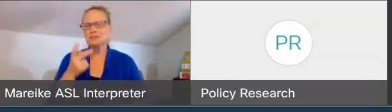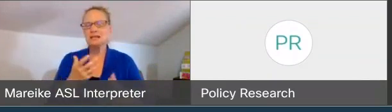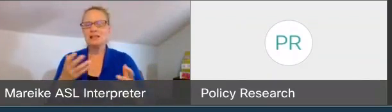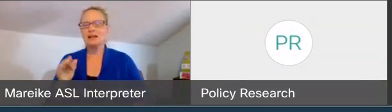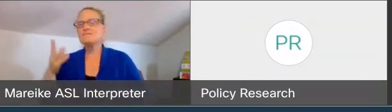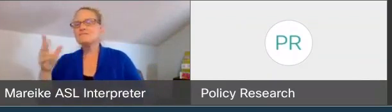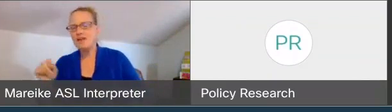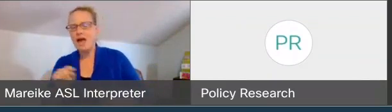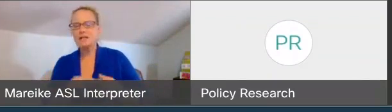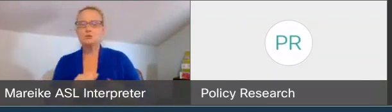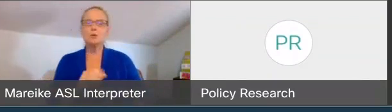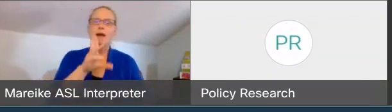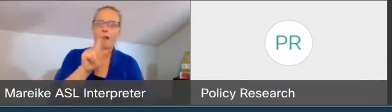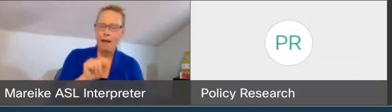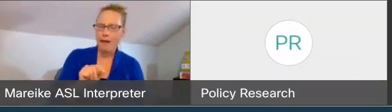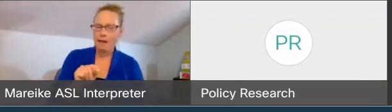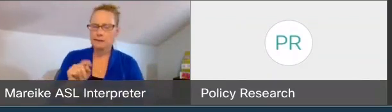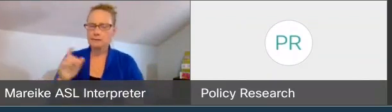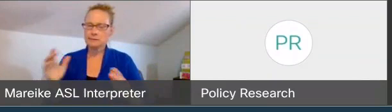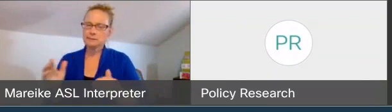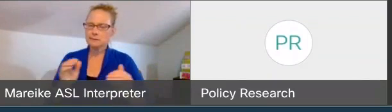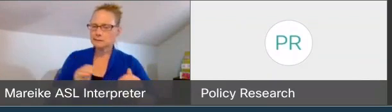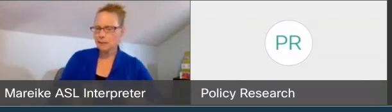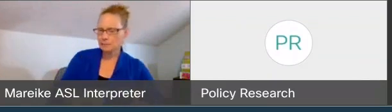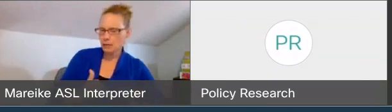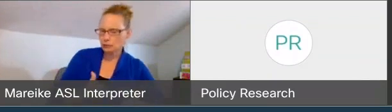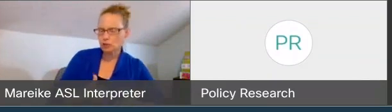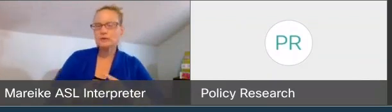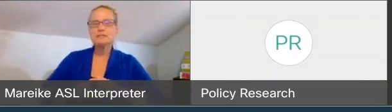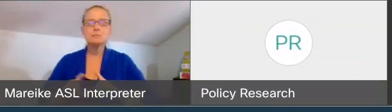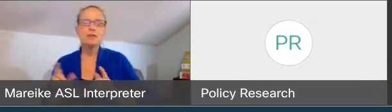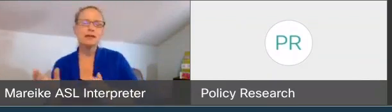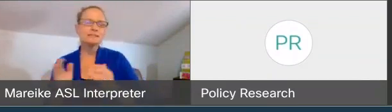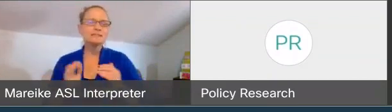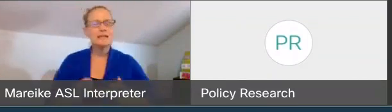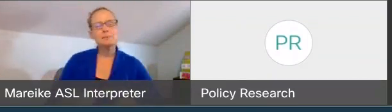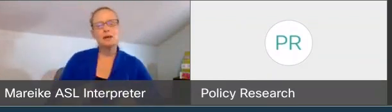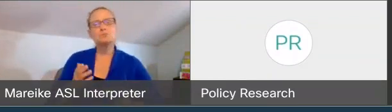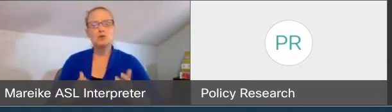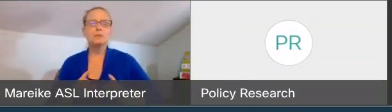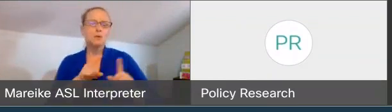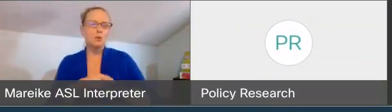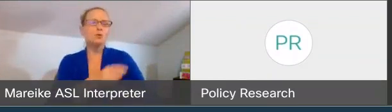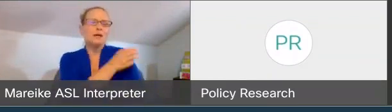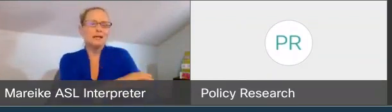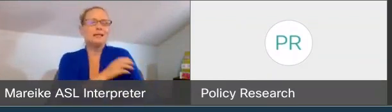type step downs. The step-down is more likely to a clinic setting Gary I don't know if you know